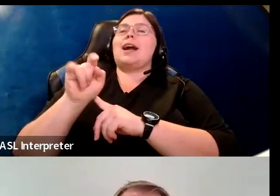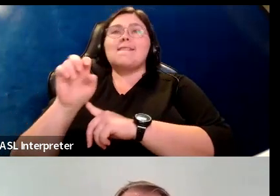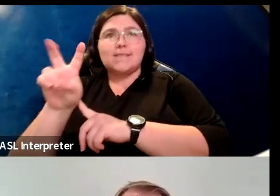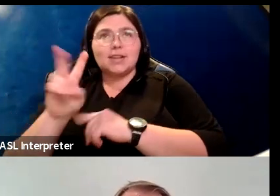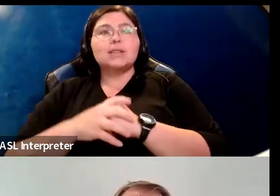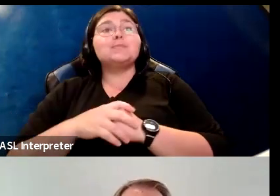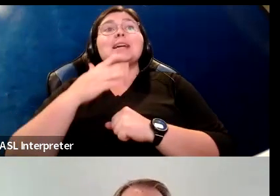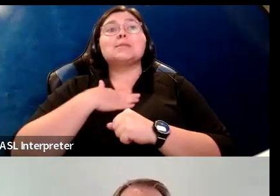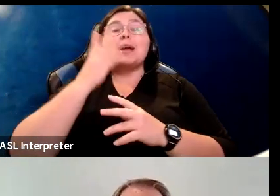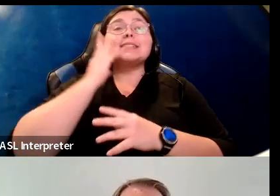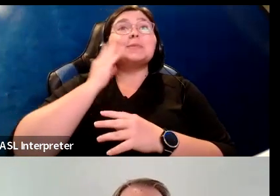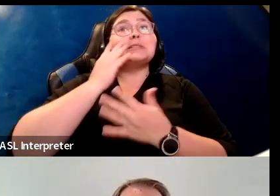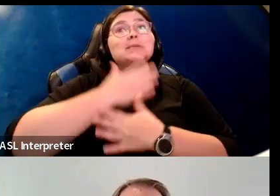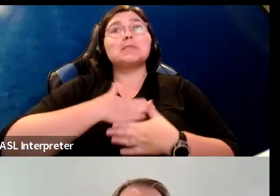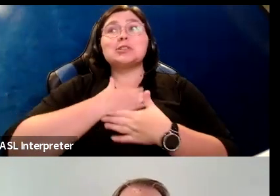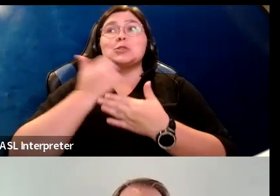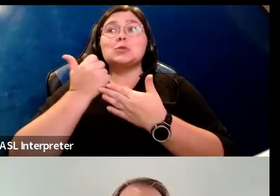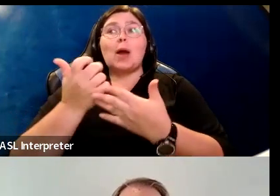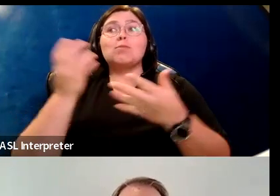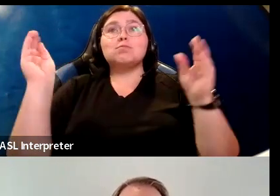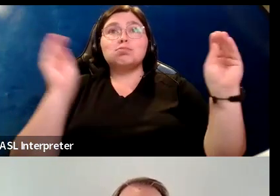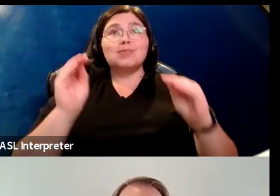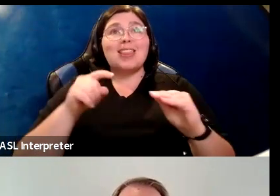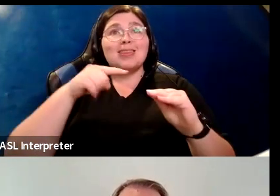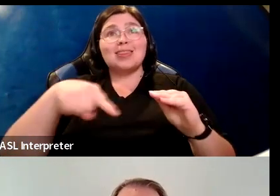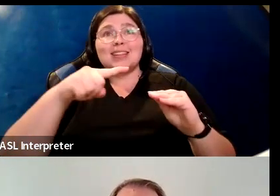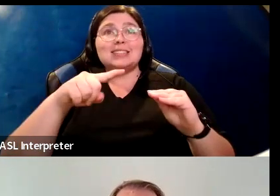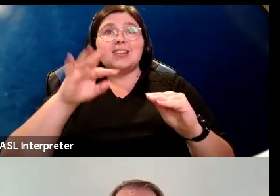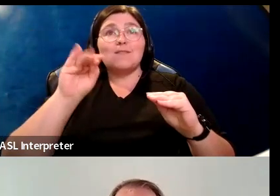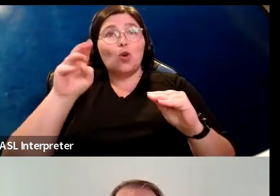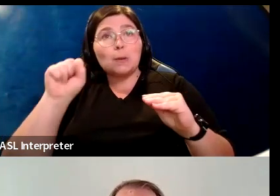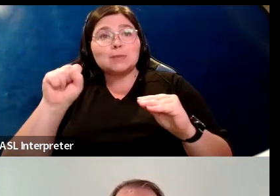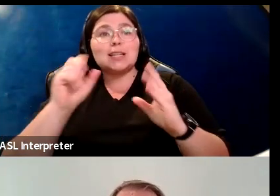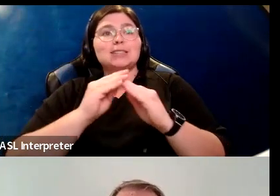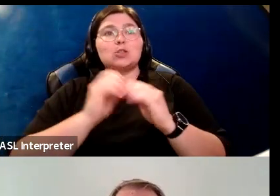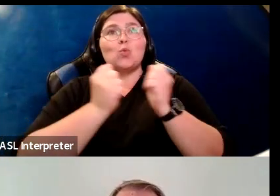to help pull together these forums and sessions with so many wonderful panelists.